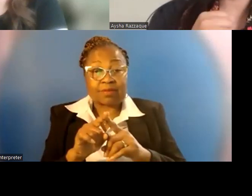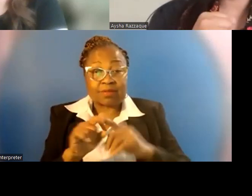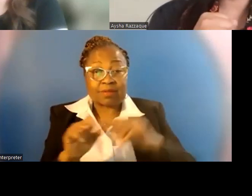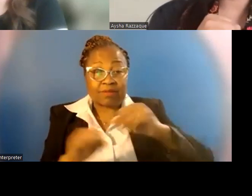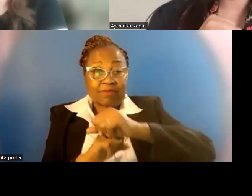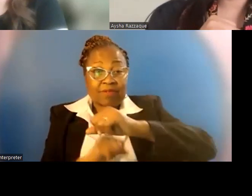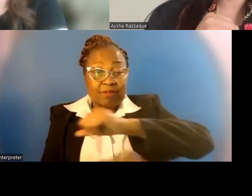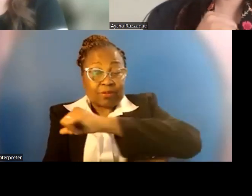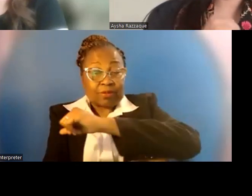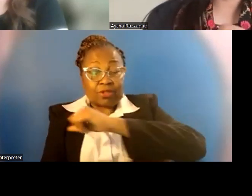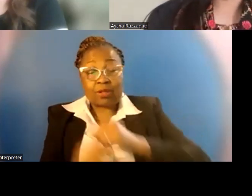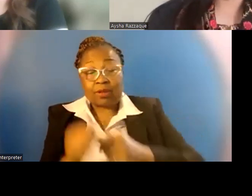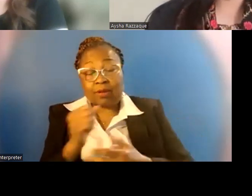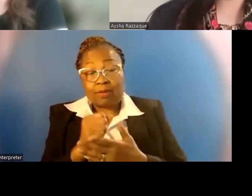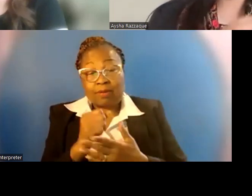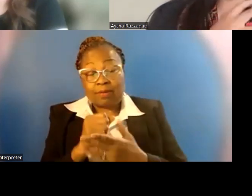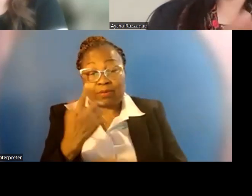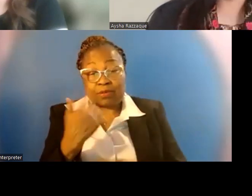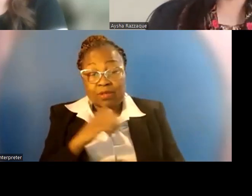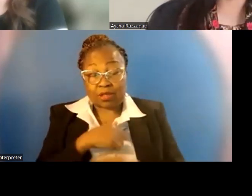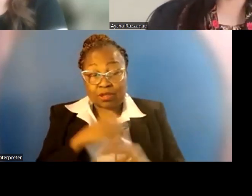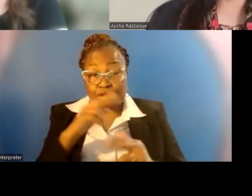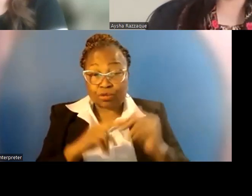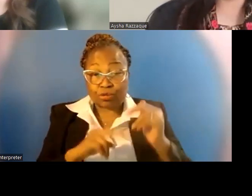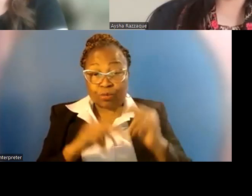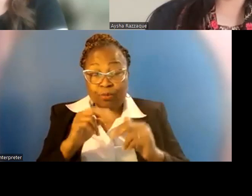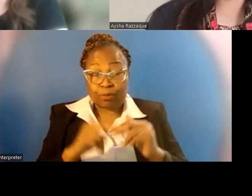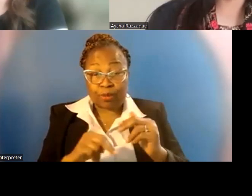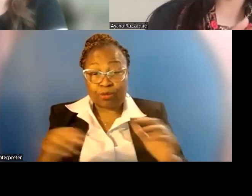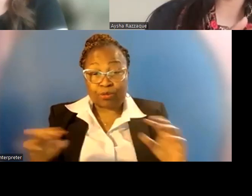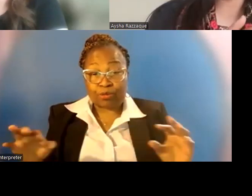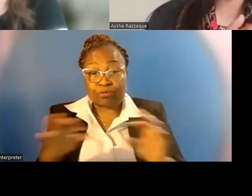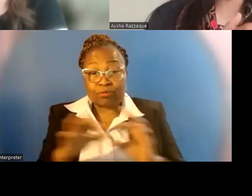helps us build those bridges with other cultural centers